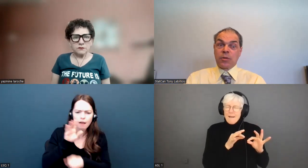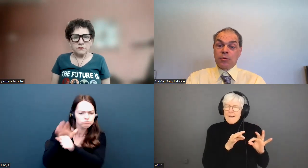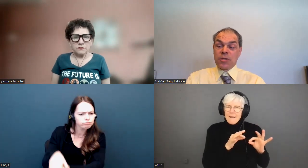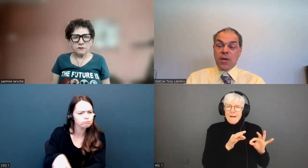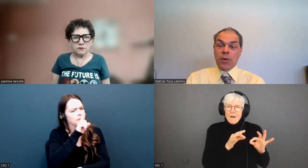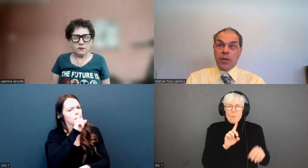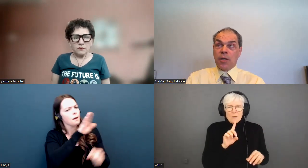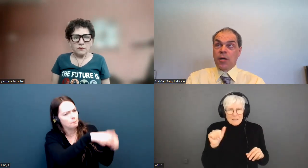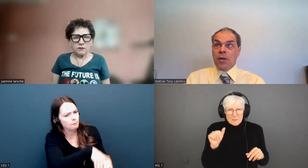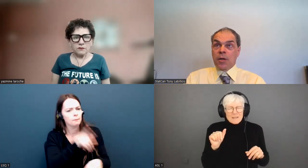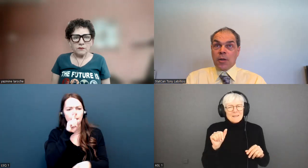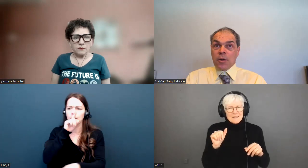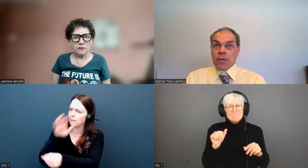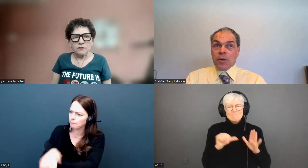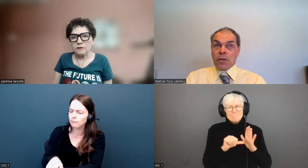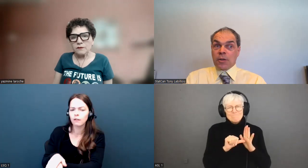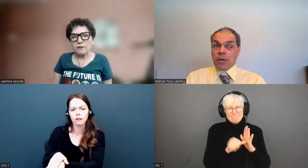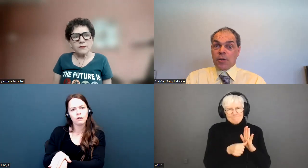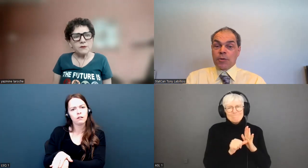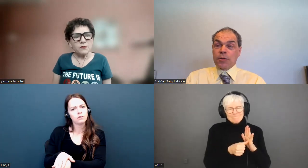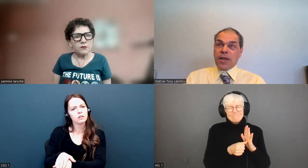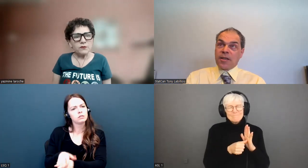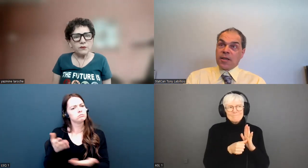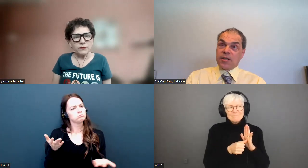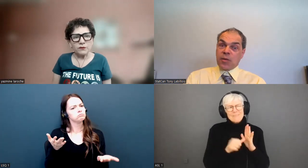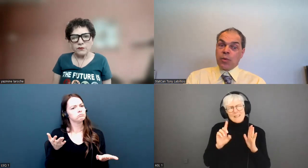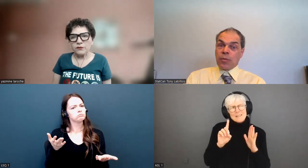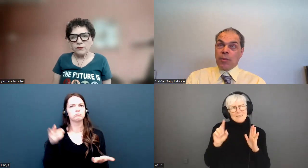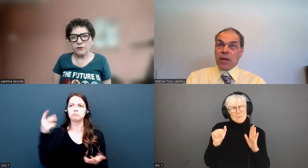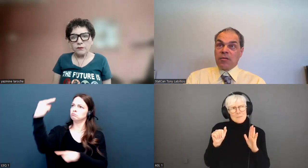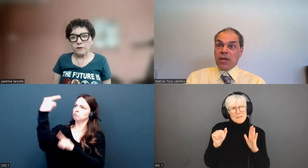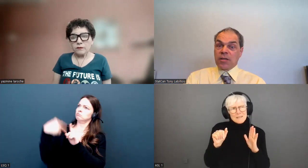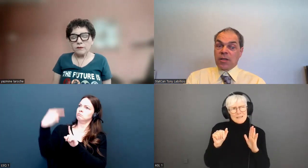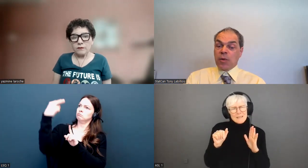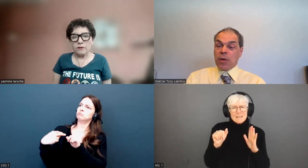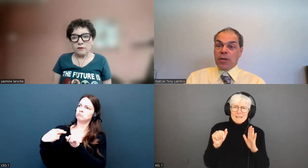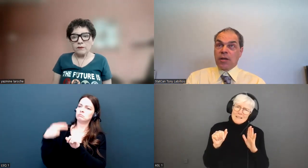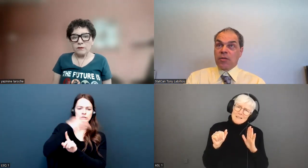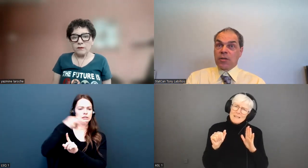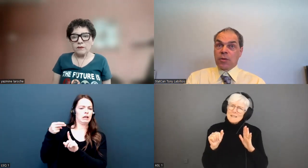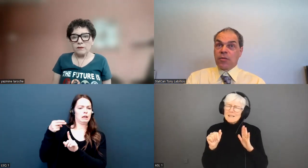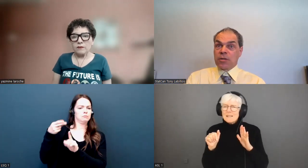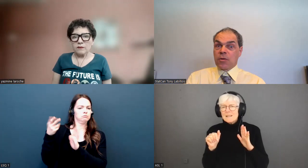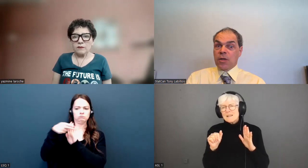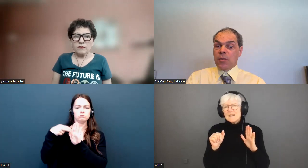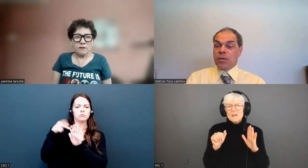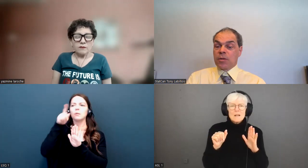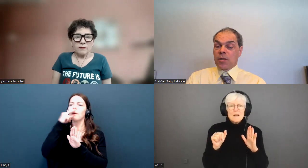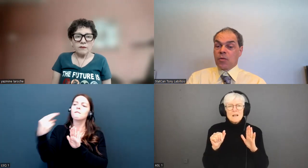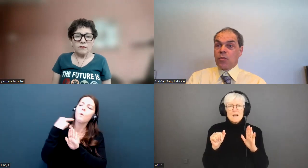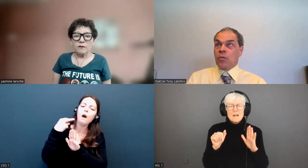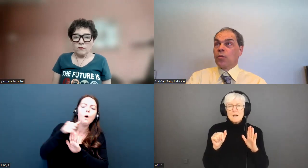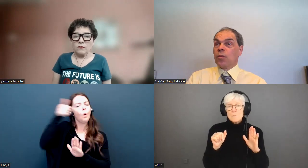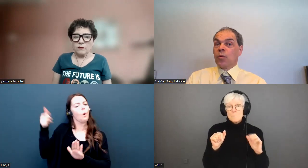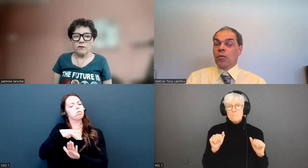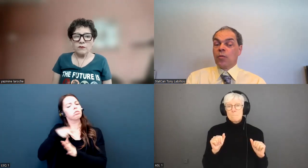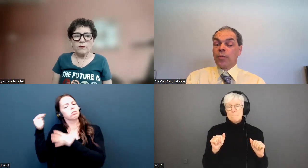is